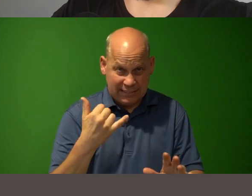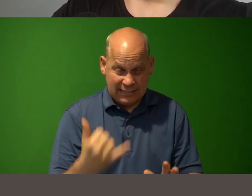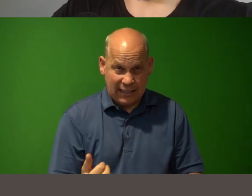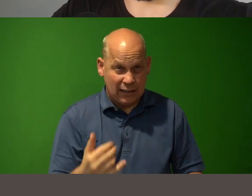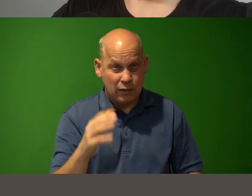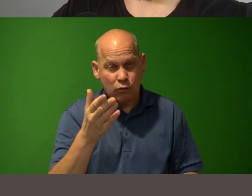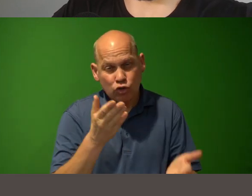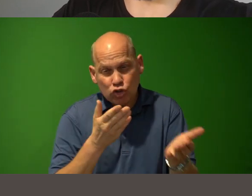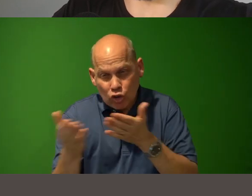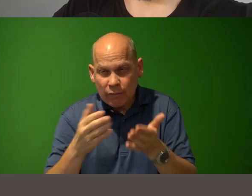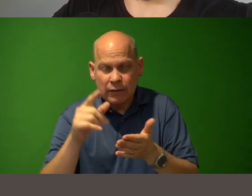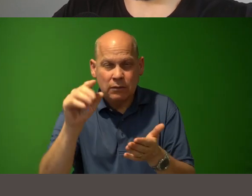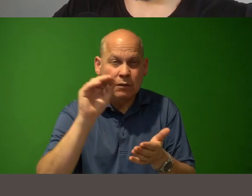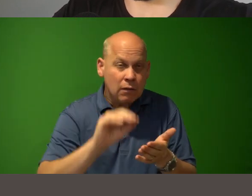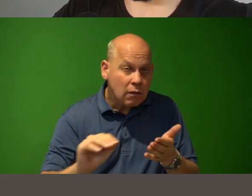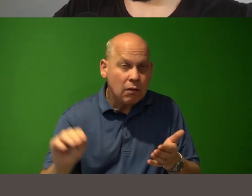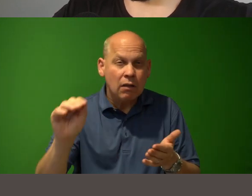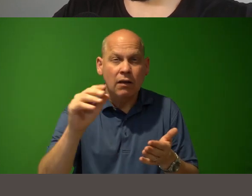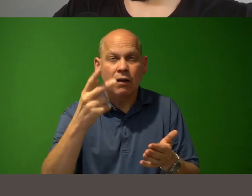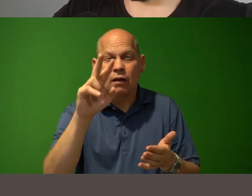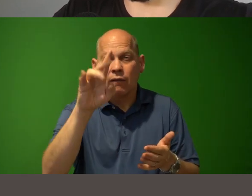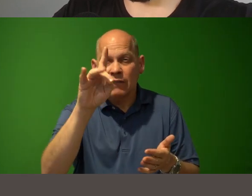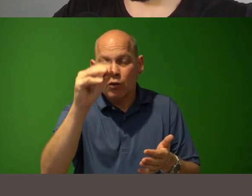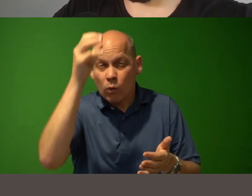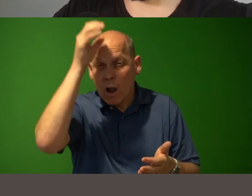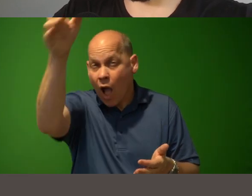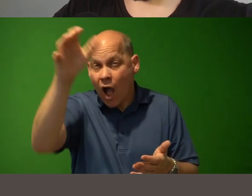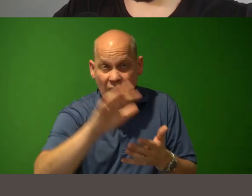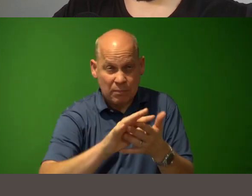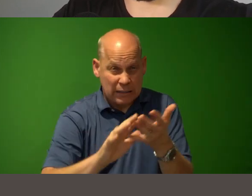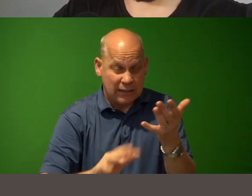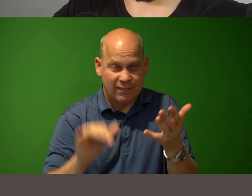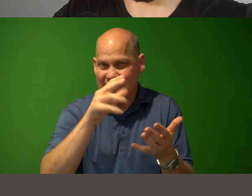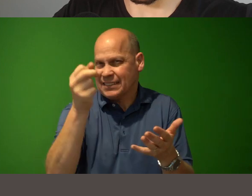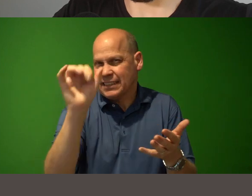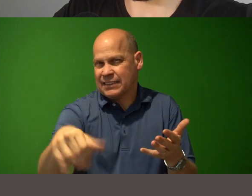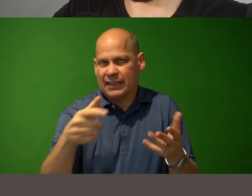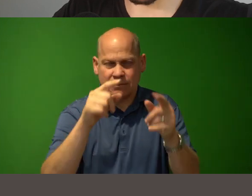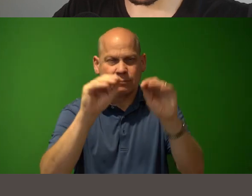like servers and video concepts and things like that.